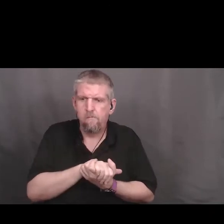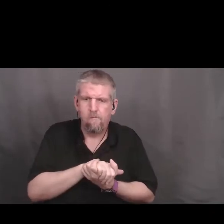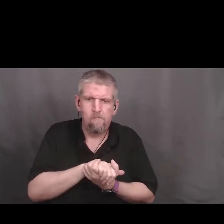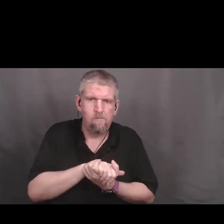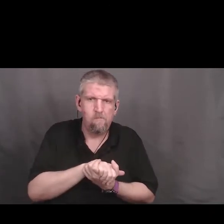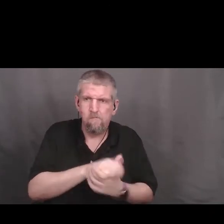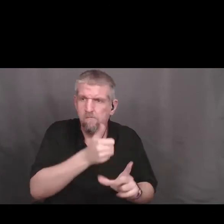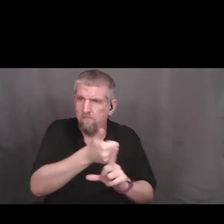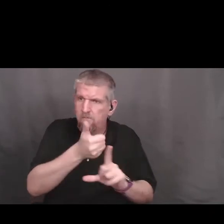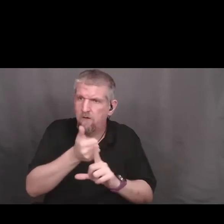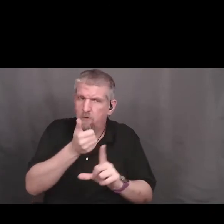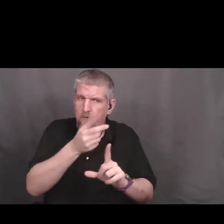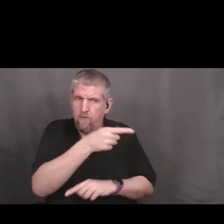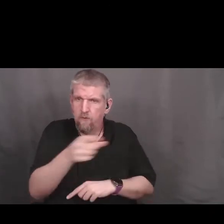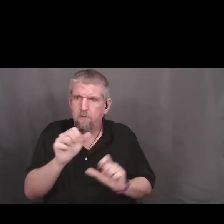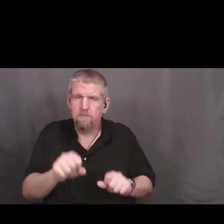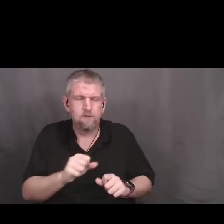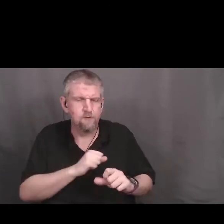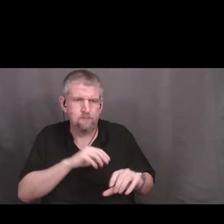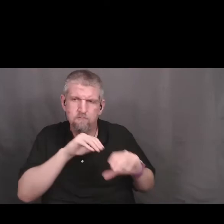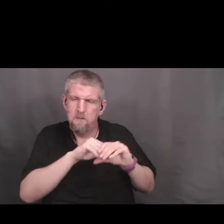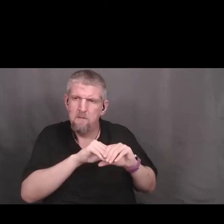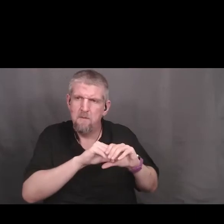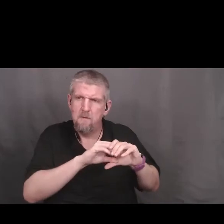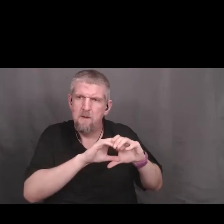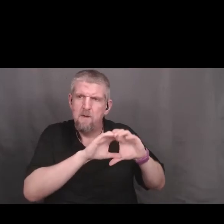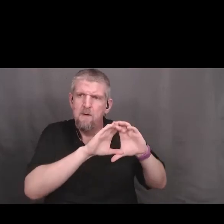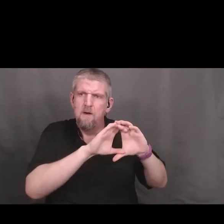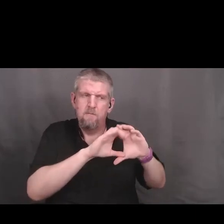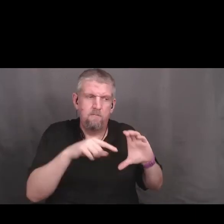to be able to save money, large sums of money that are generally discharged for purposes